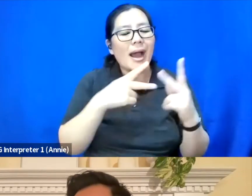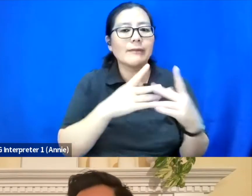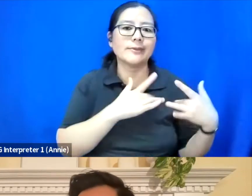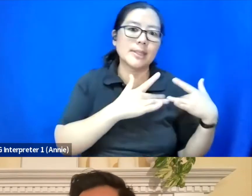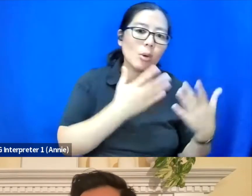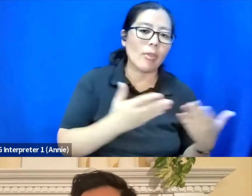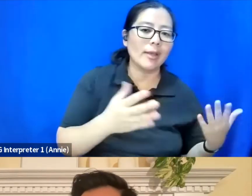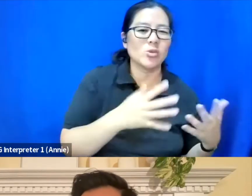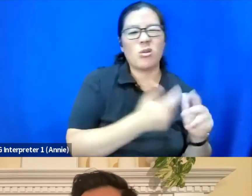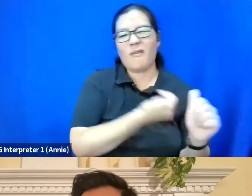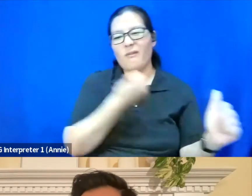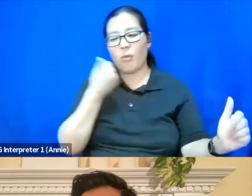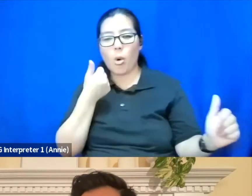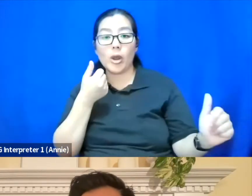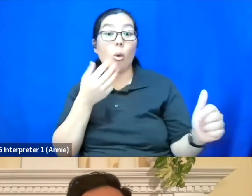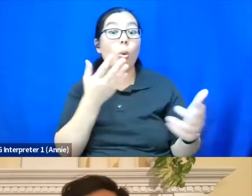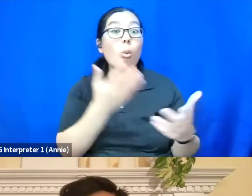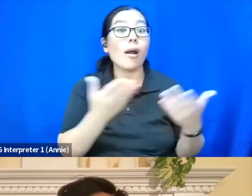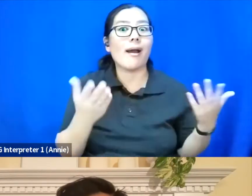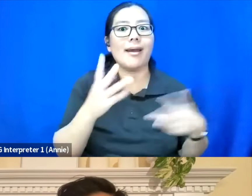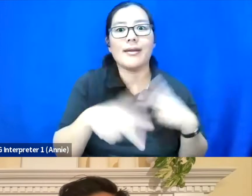of disability in my book as much as possible.